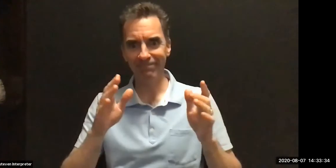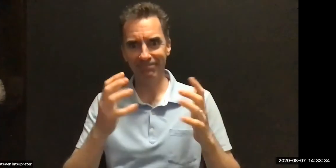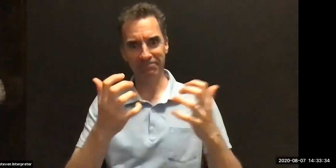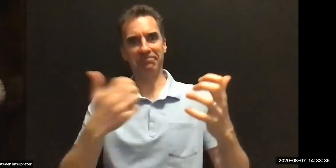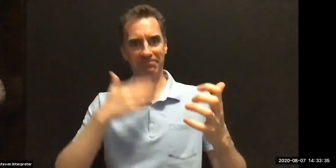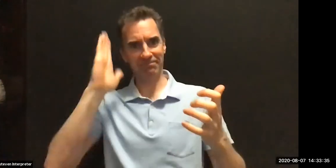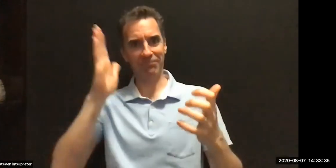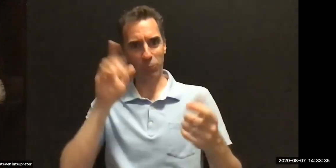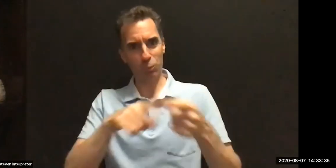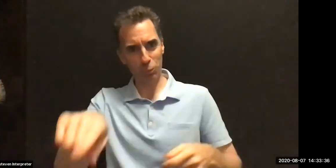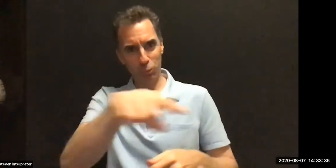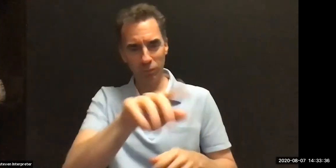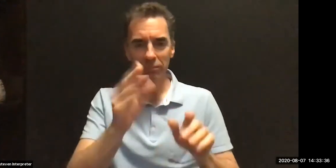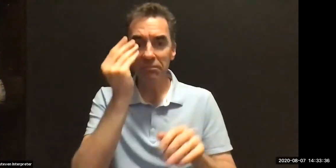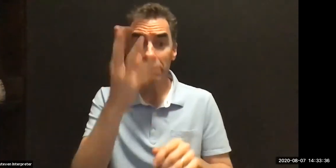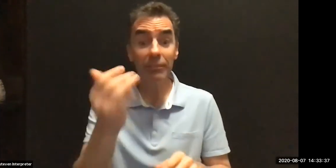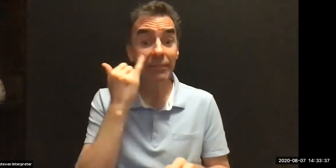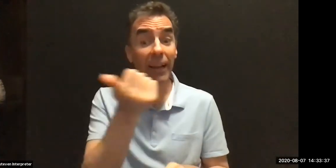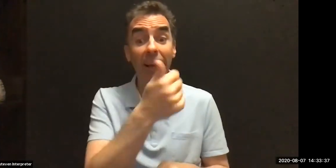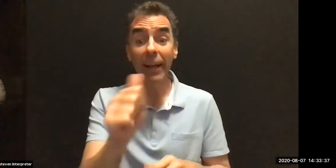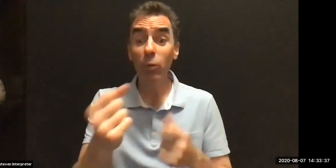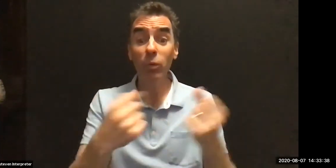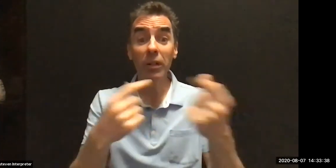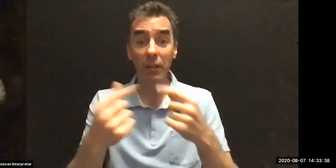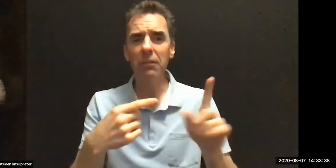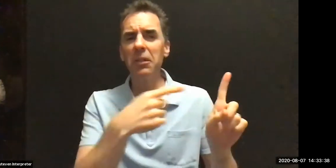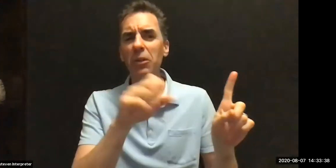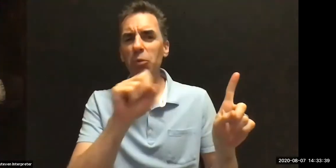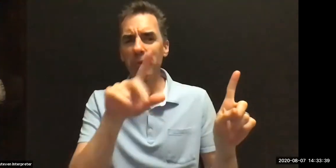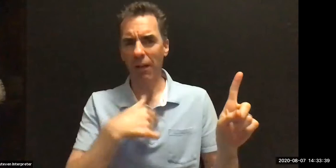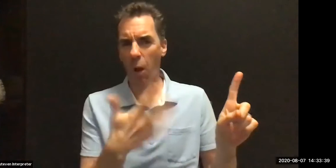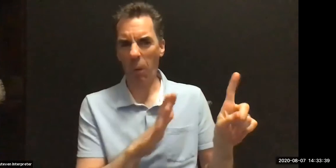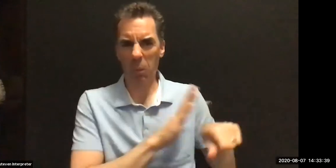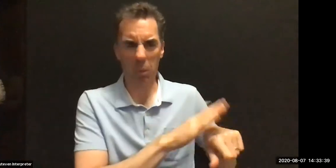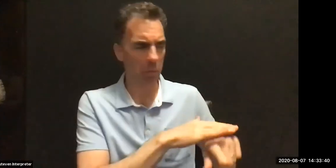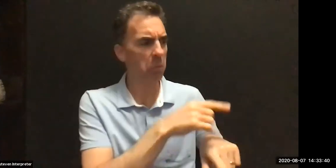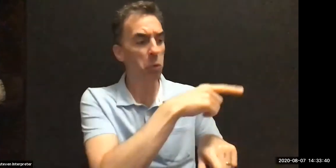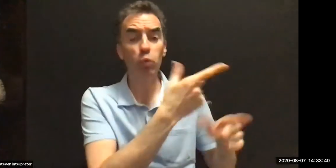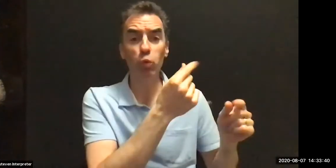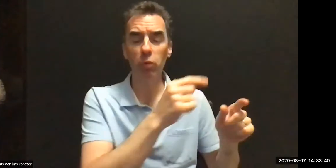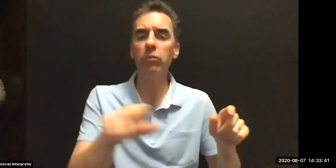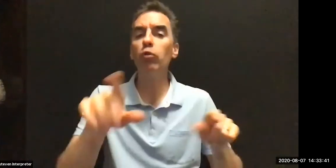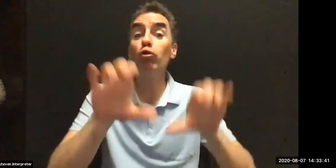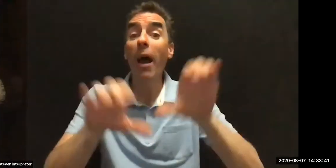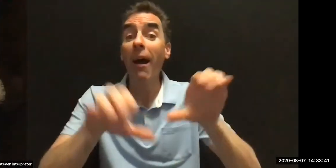Channelle Charest: If there are questions throughout I let Susie know that, feel free to like put those questions in the chat box and she'll facilitate that.